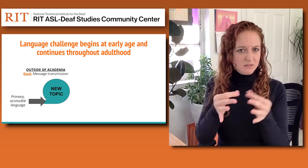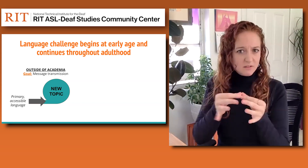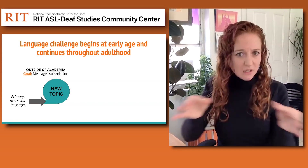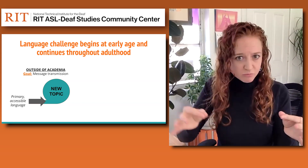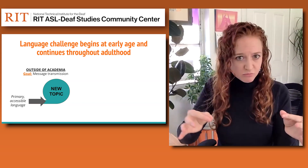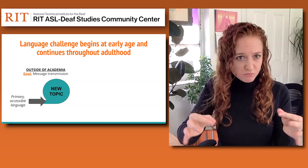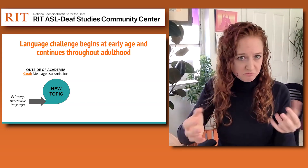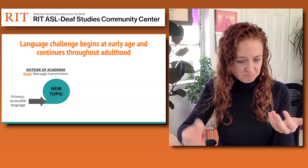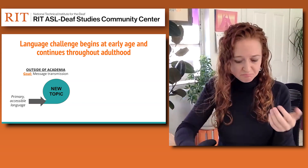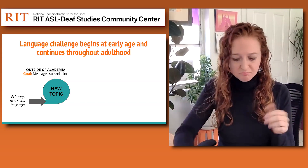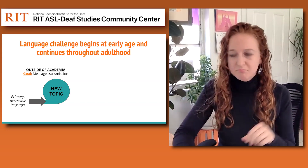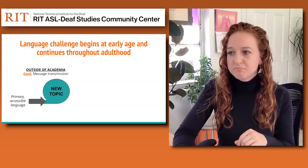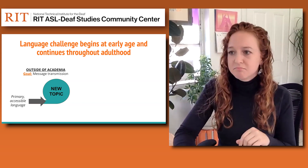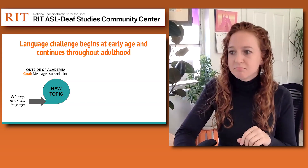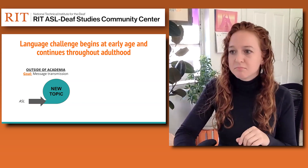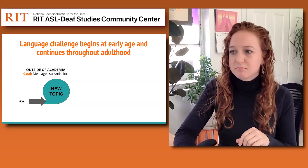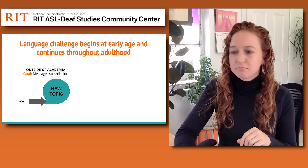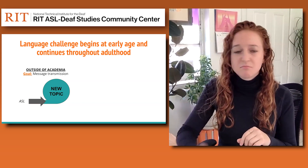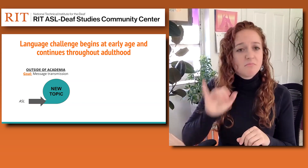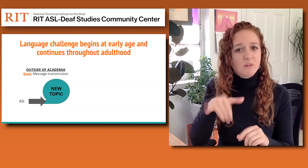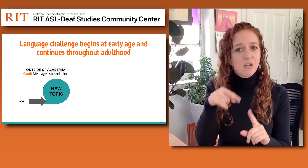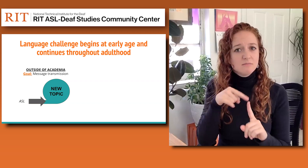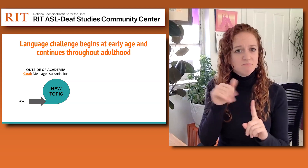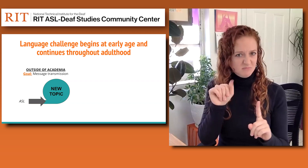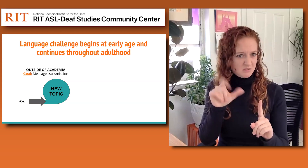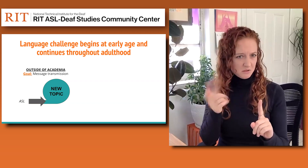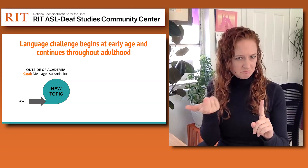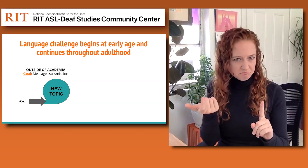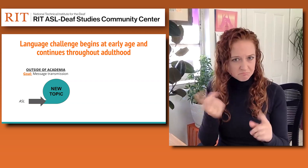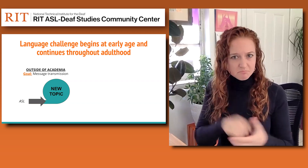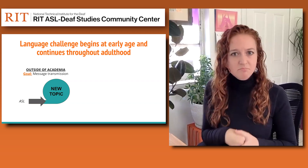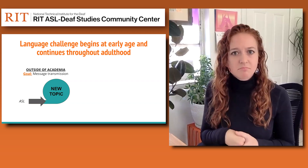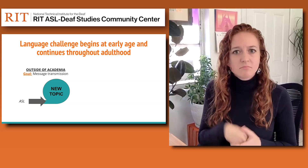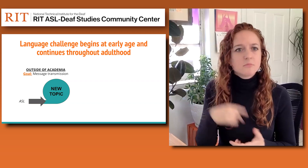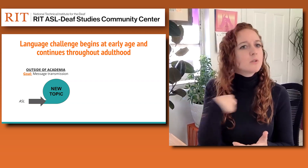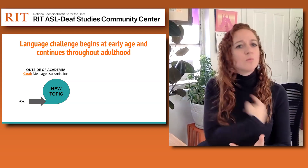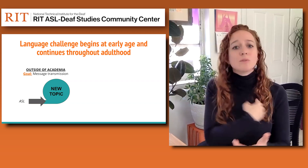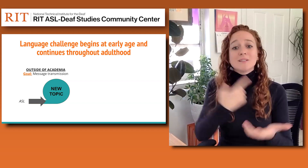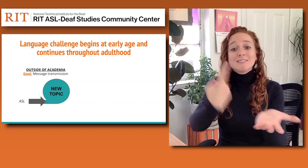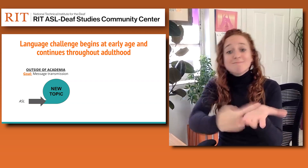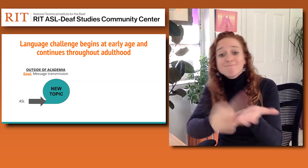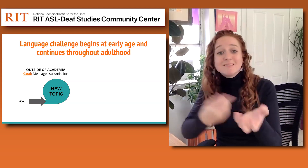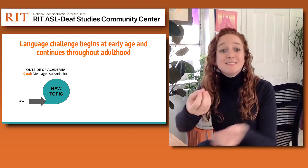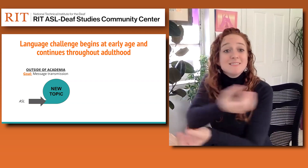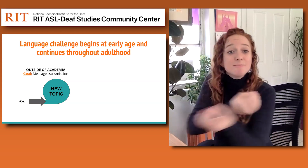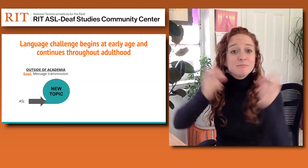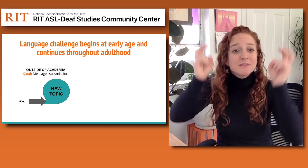And your primary access to the language was ASL.